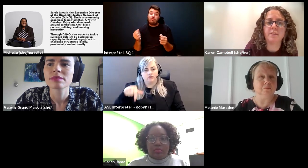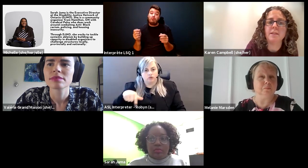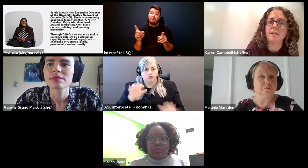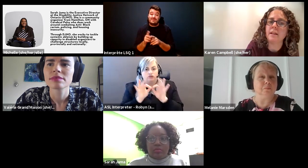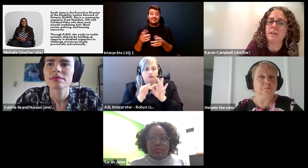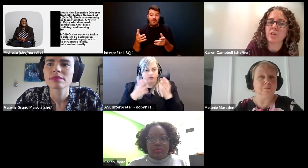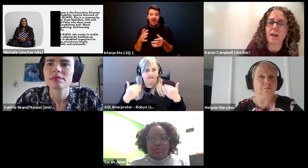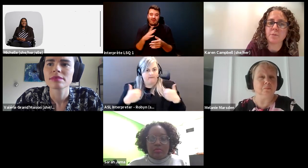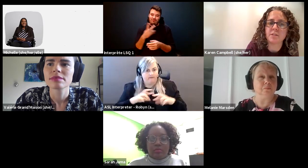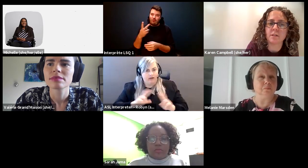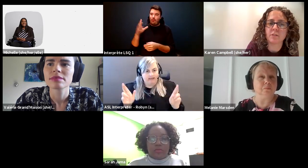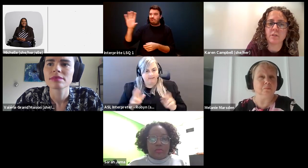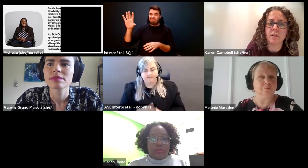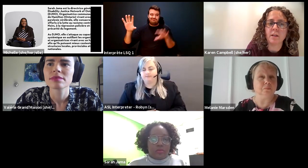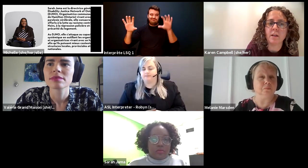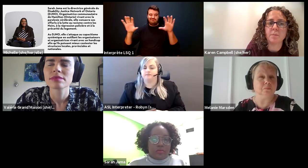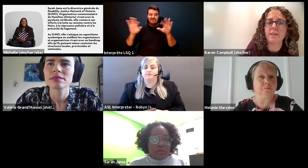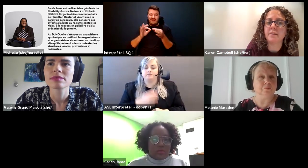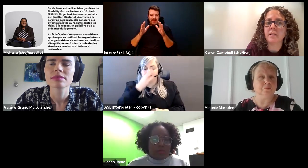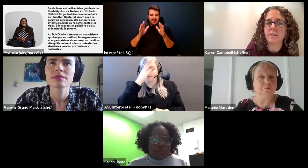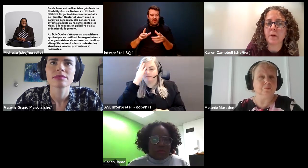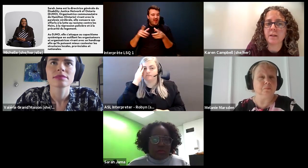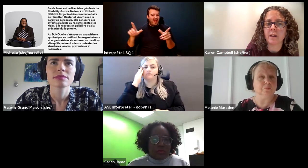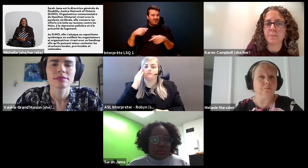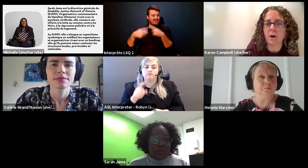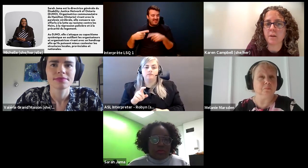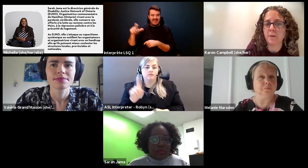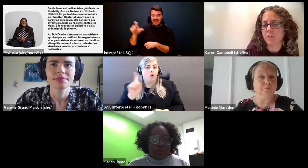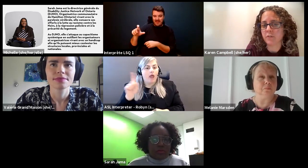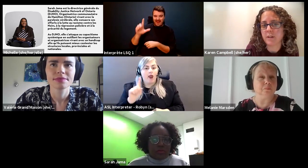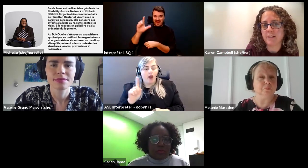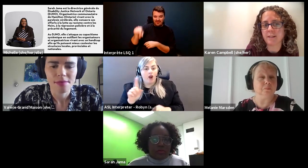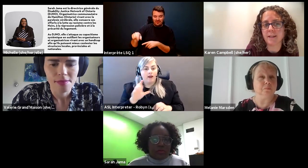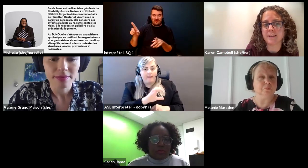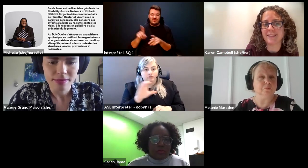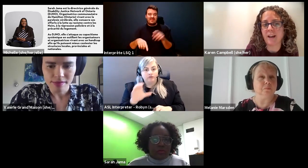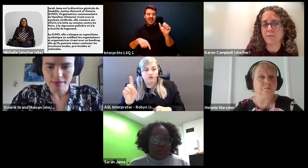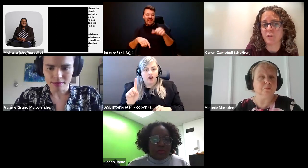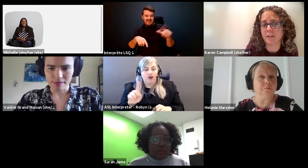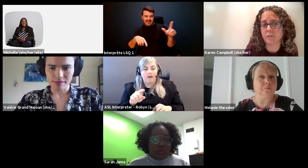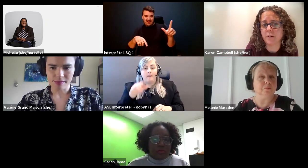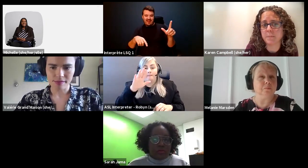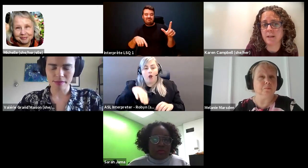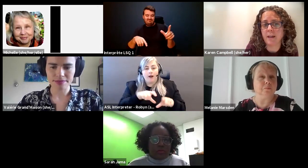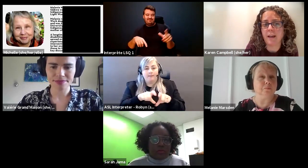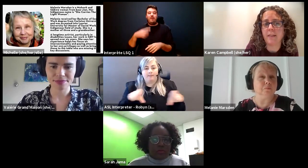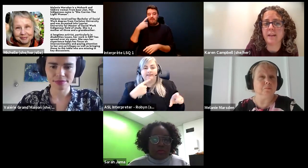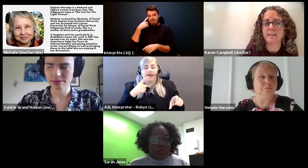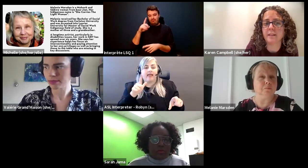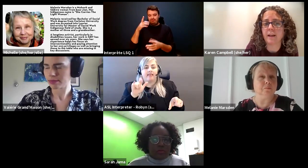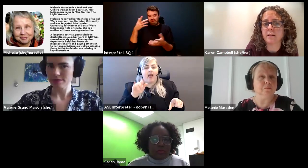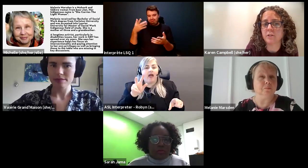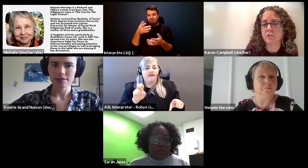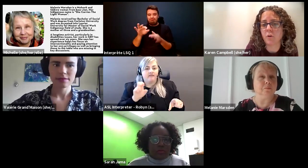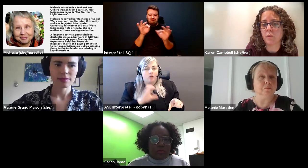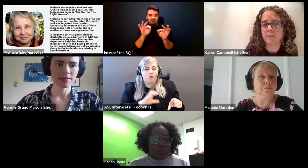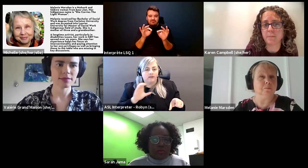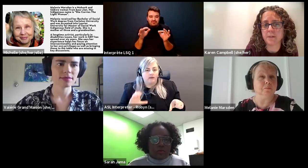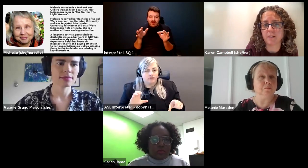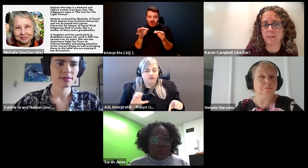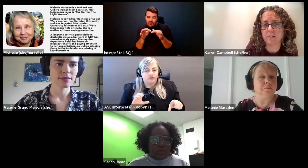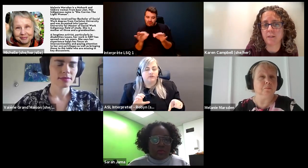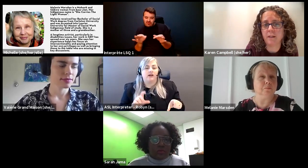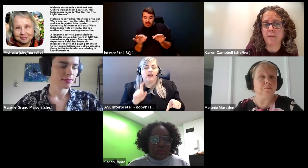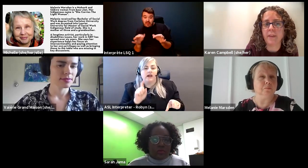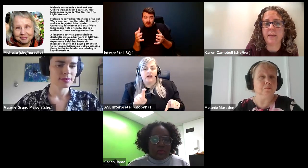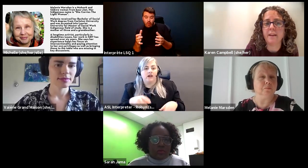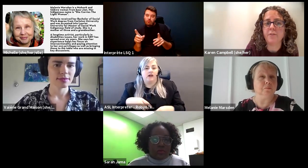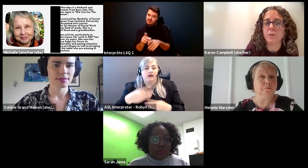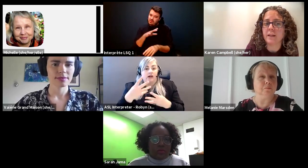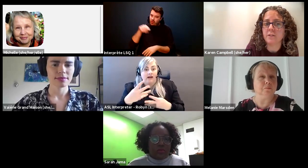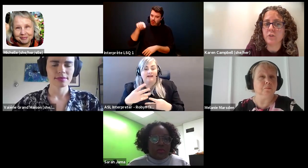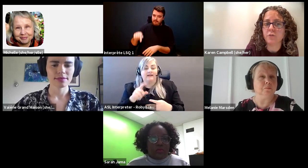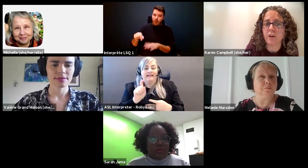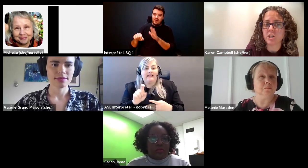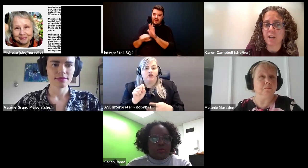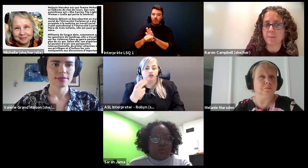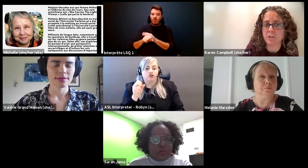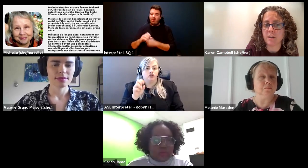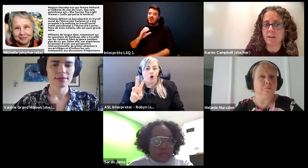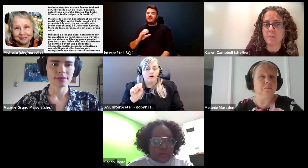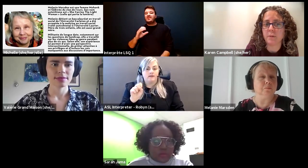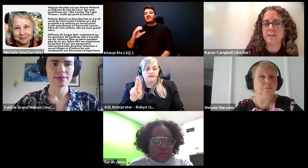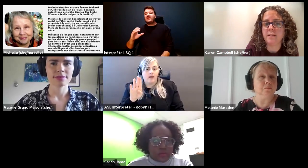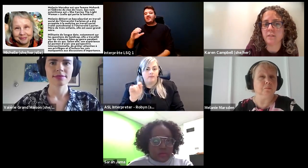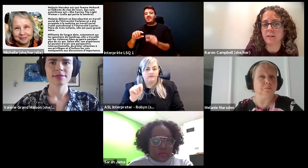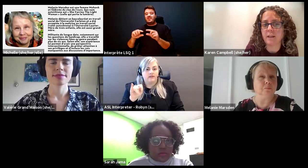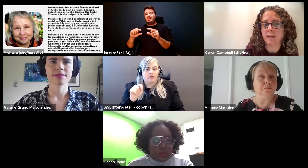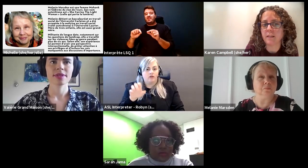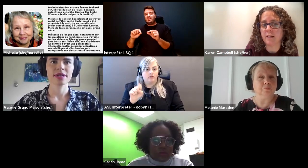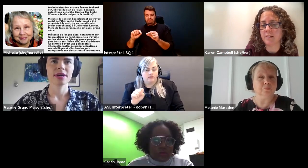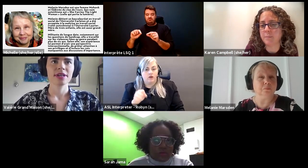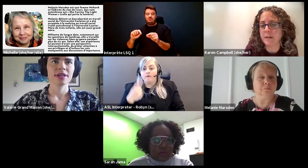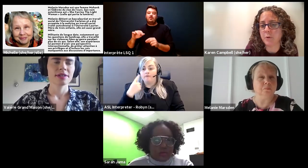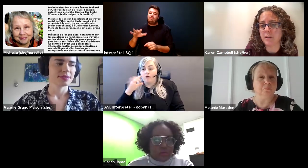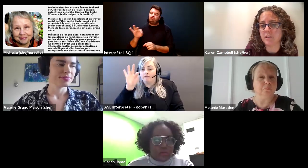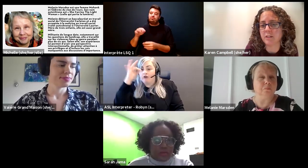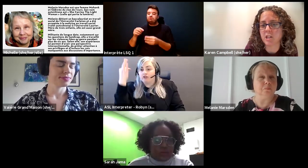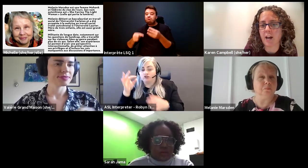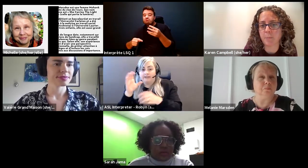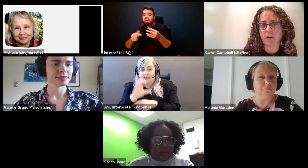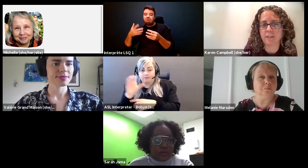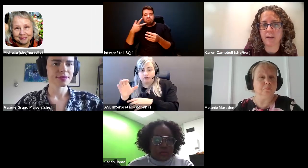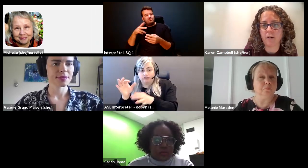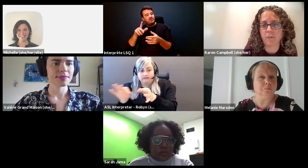Karen Campbell (she/her): To see the English captions on screen, please click the button at the bottom of your screen that says live transcript and then select show subtitles if you would like to view French captioning please use the link that is being put into the chat box now.